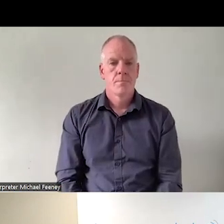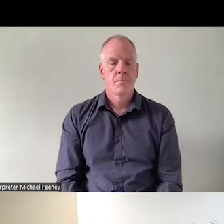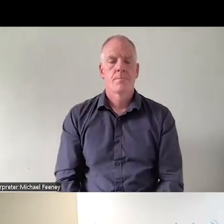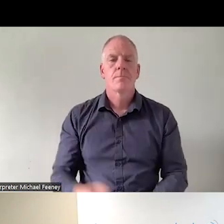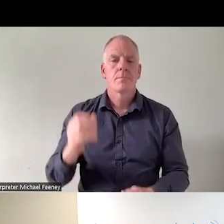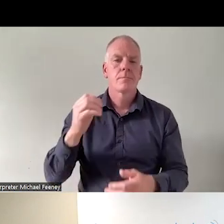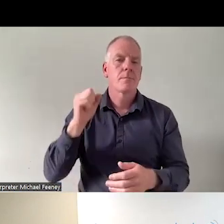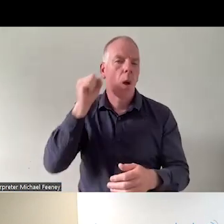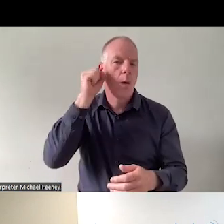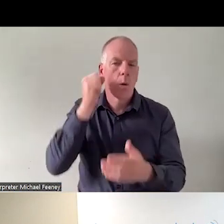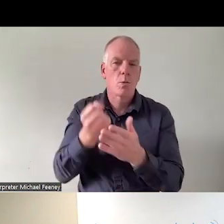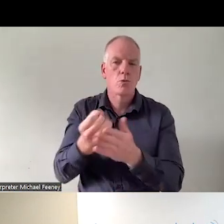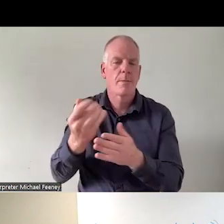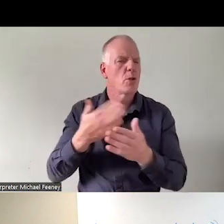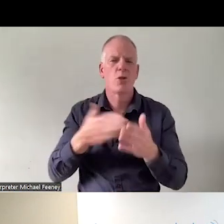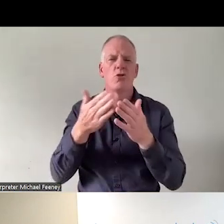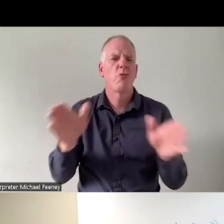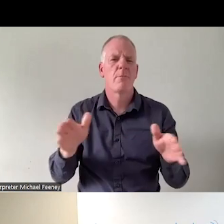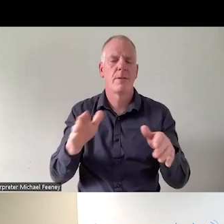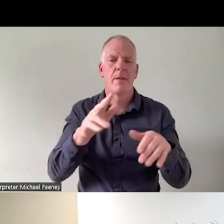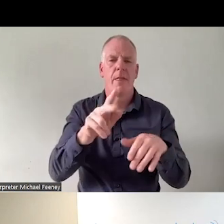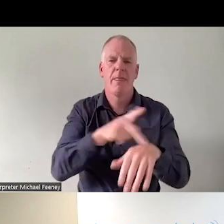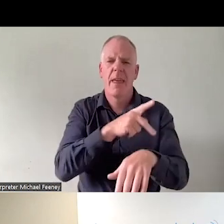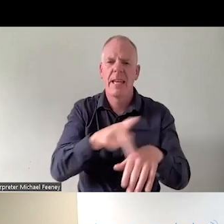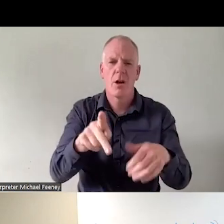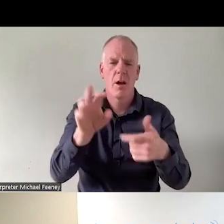We're going to cover sort of generally theatres, galleries, museums and the like.